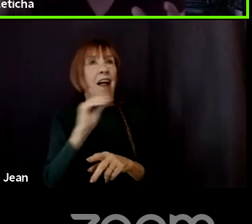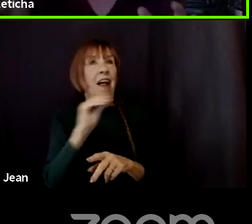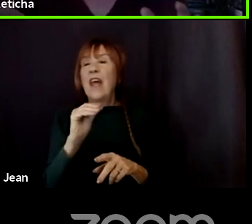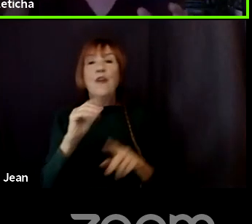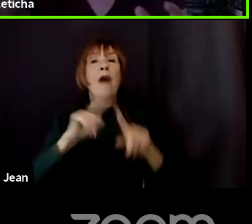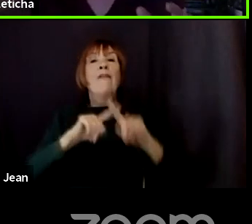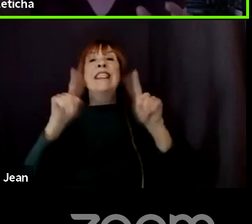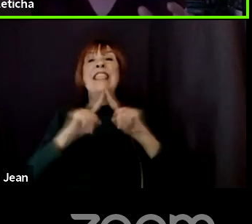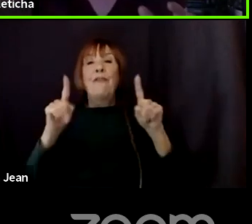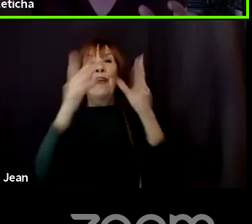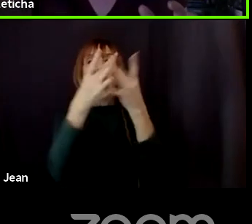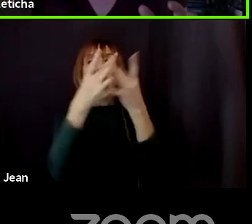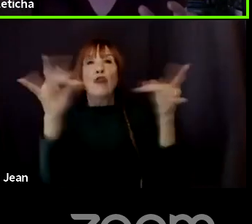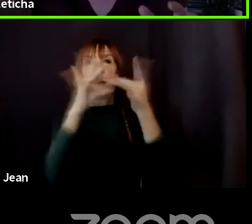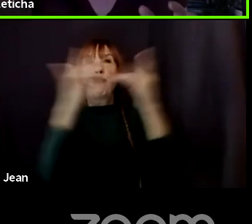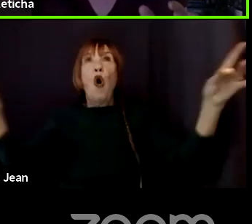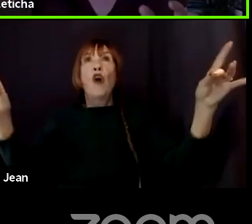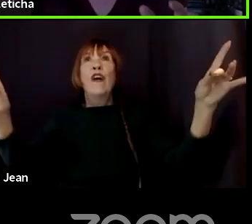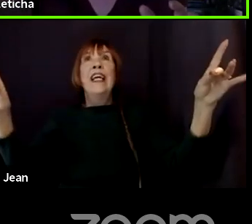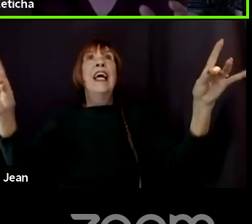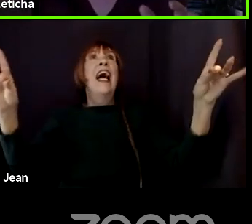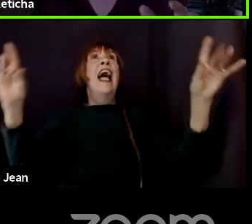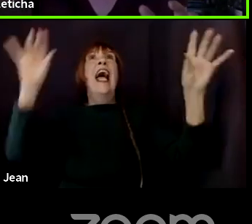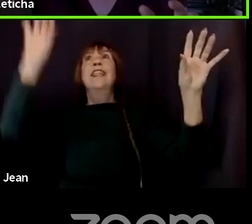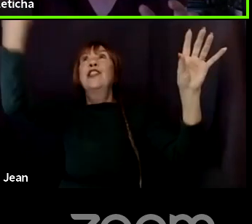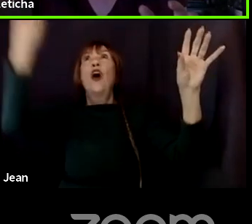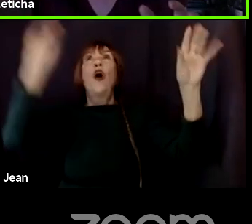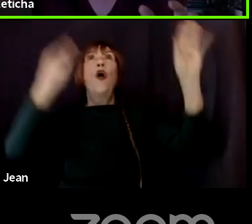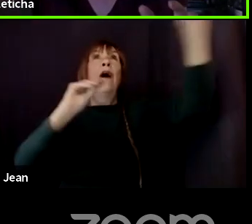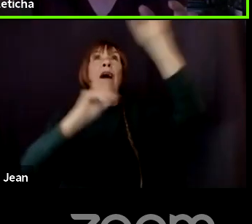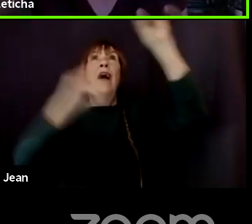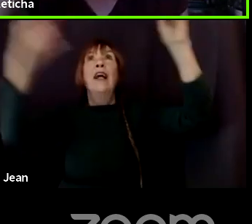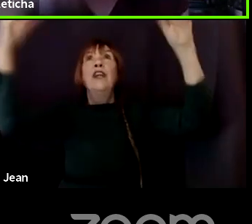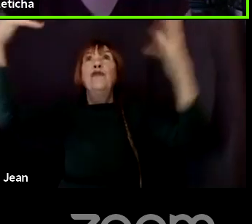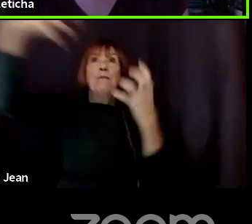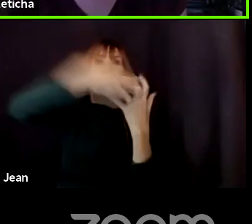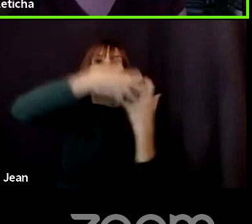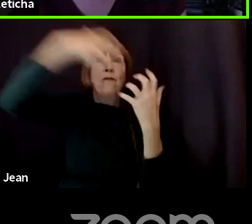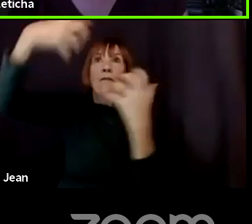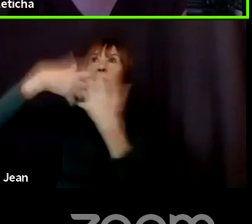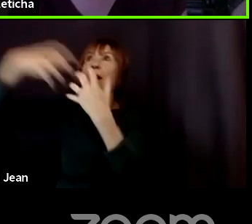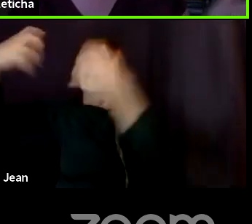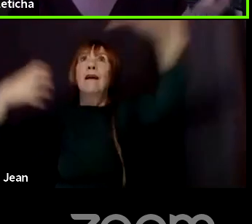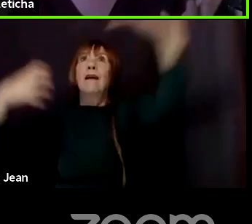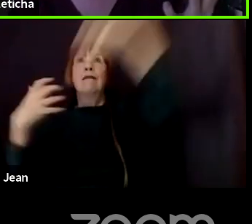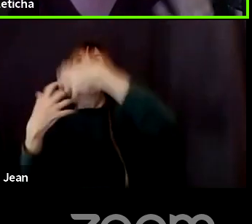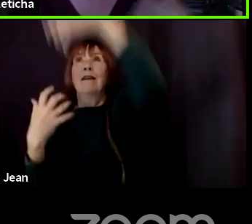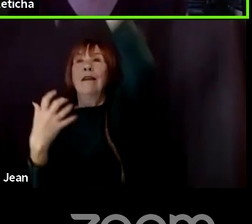and what story beats you have to figure out new pieces for. for and it's generally,